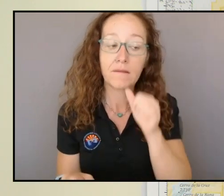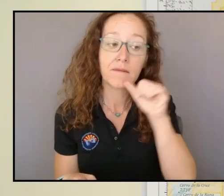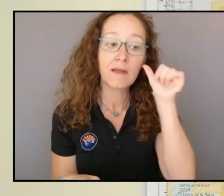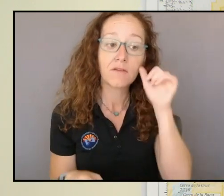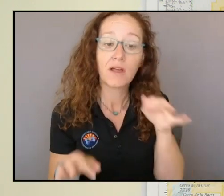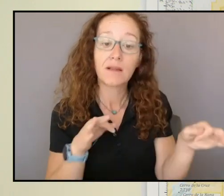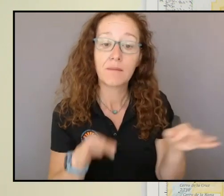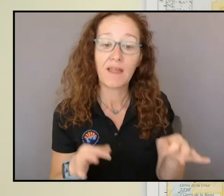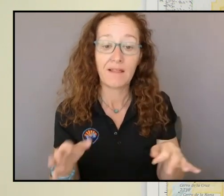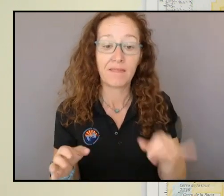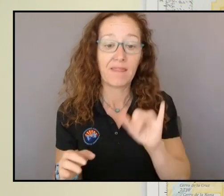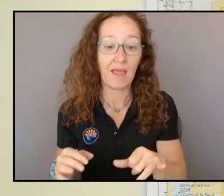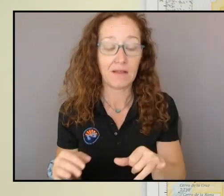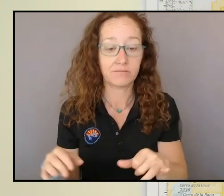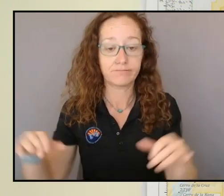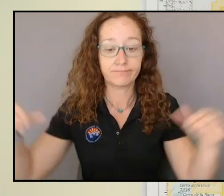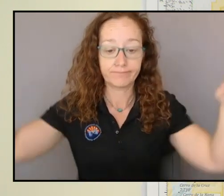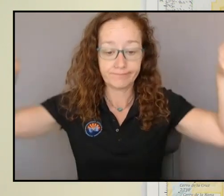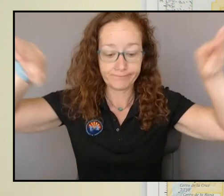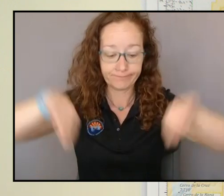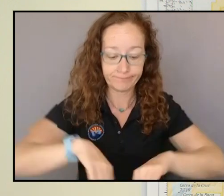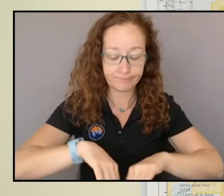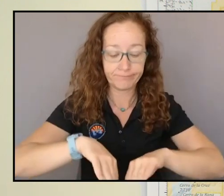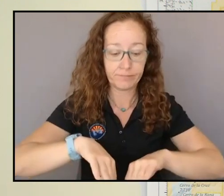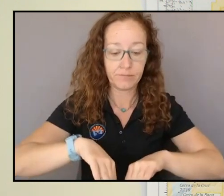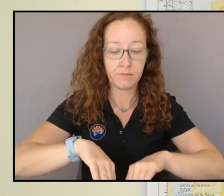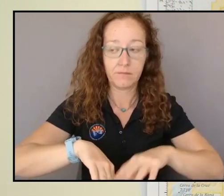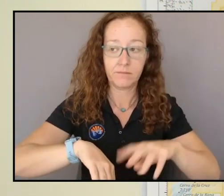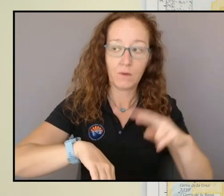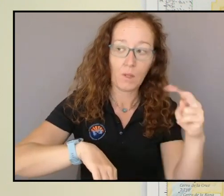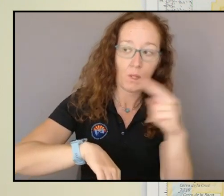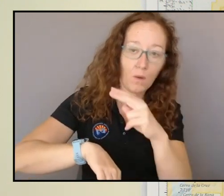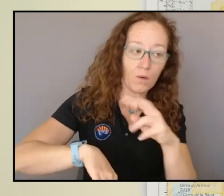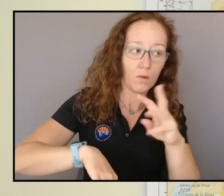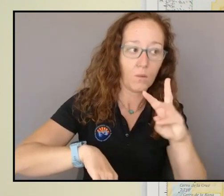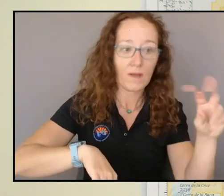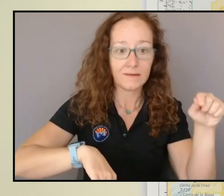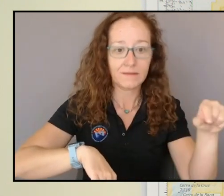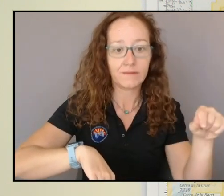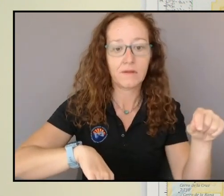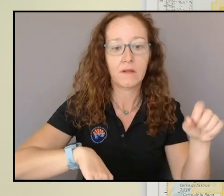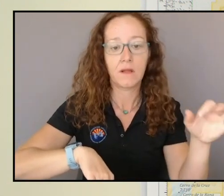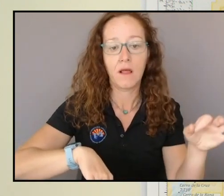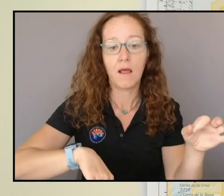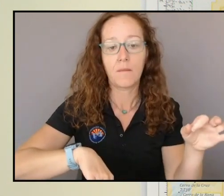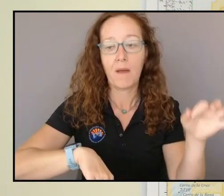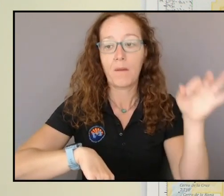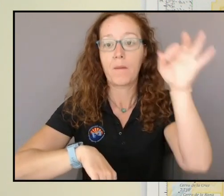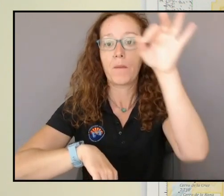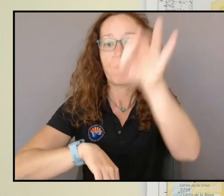getting up on it and throwing a spot over here. Well, we got a spot right here. It was a big deal this morning. But some of our